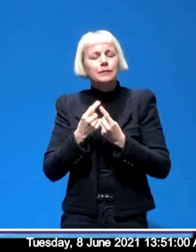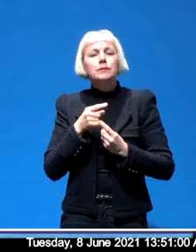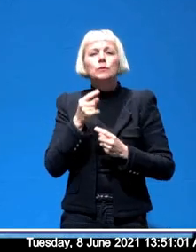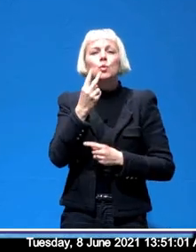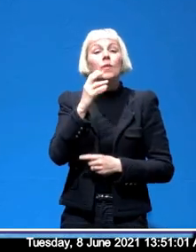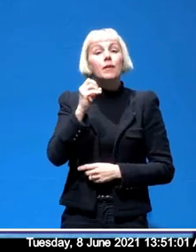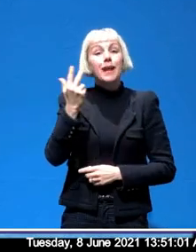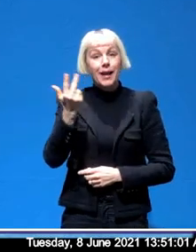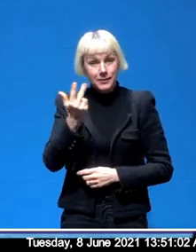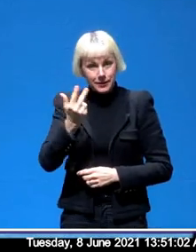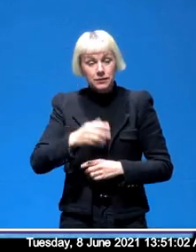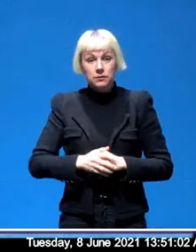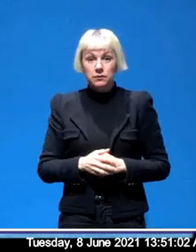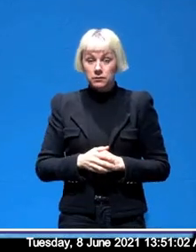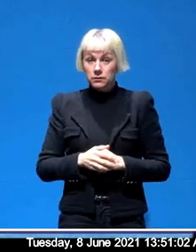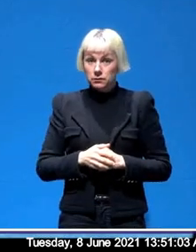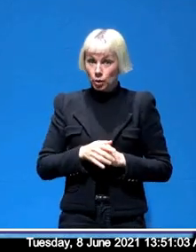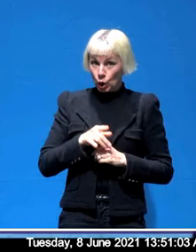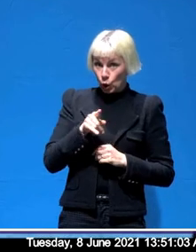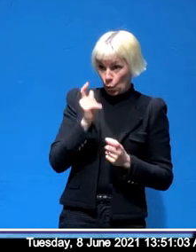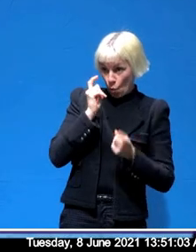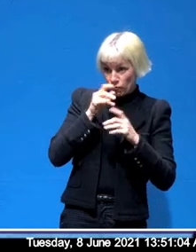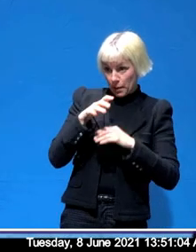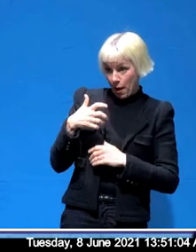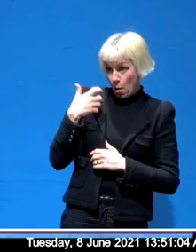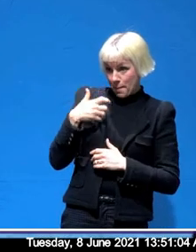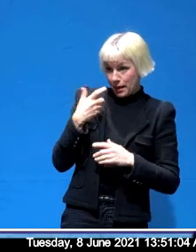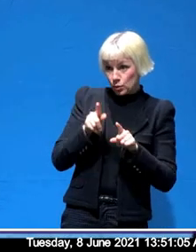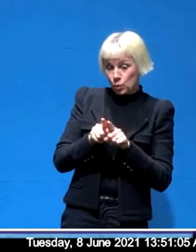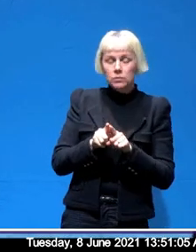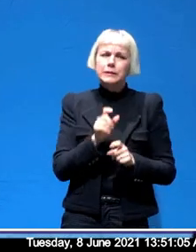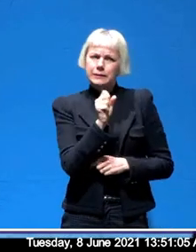Is that a complaint that also concerned you? Yes, it did concern me.